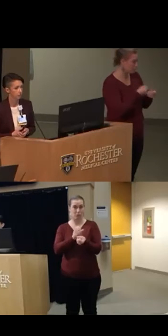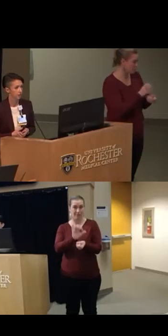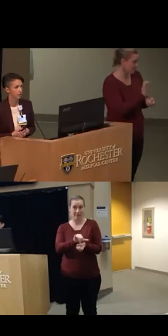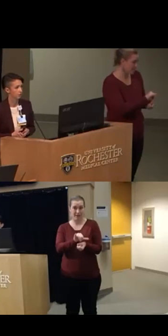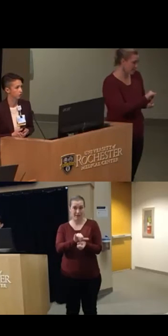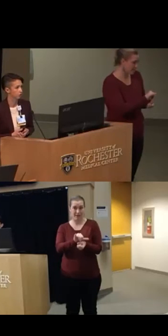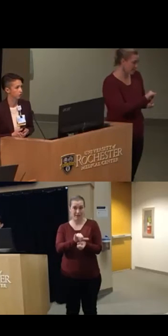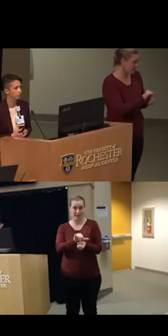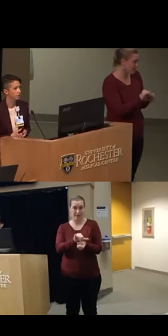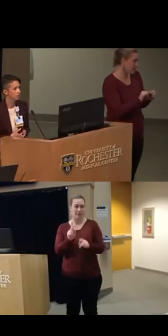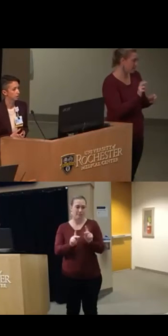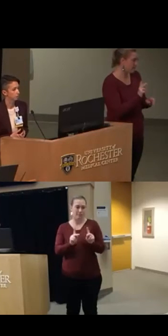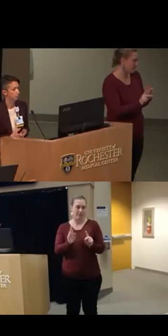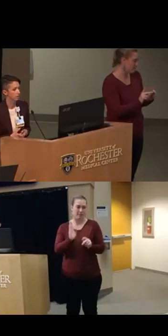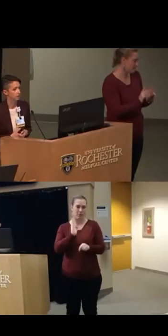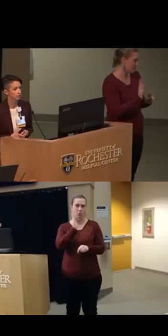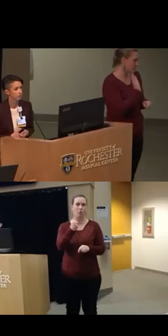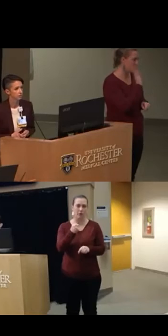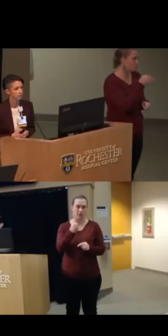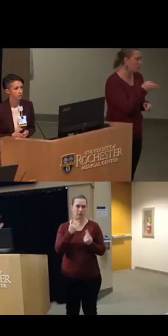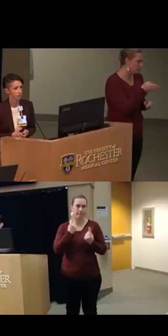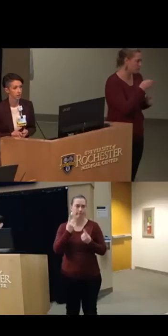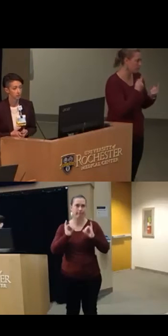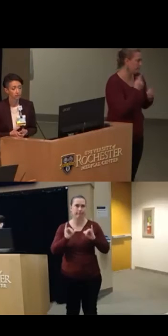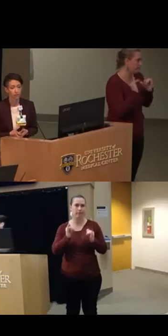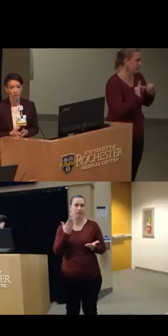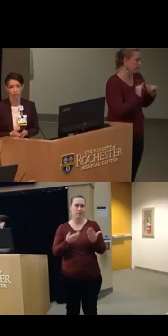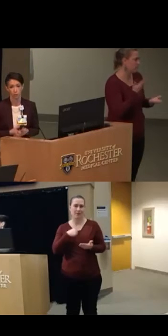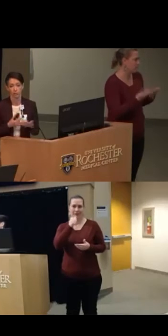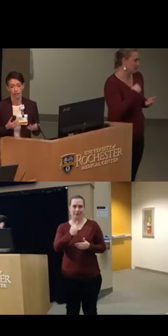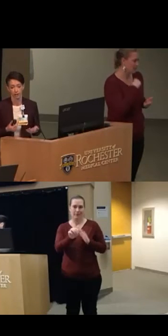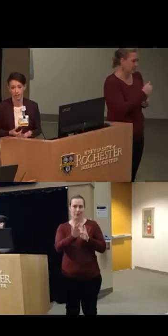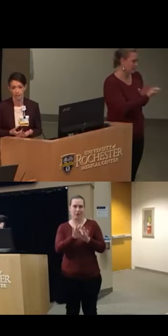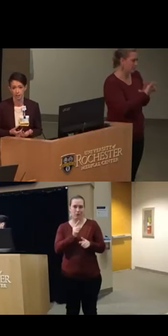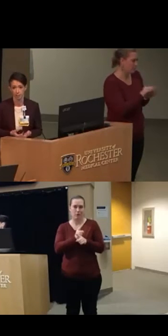did I make the right choice of profession should I leave even I worked really hard to get here but